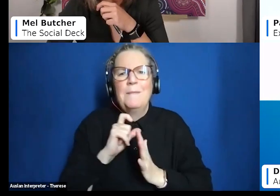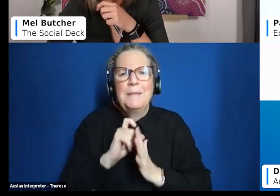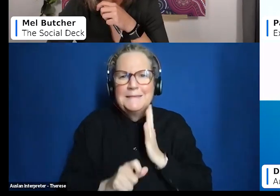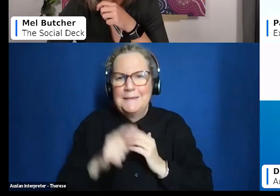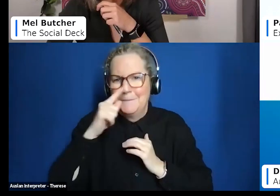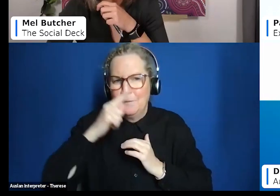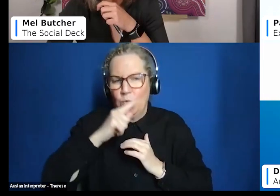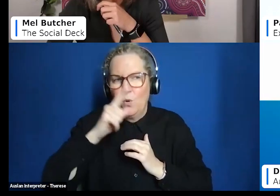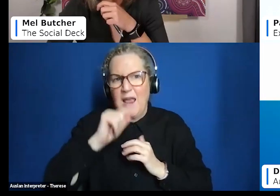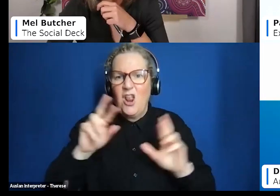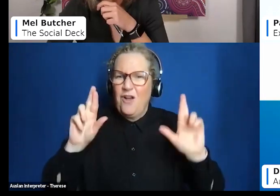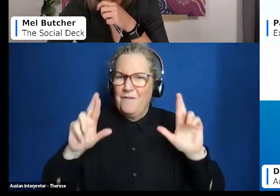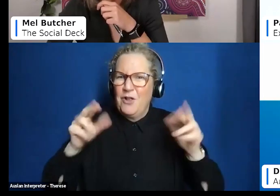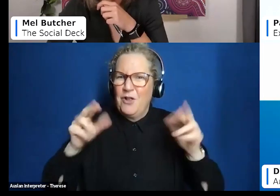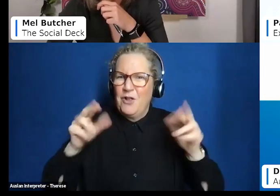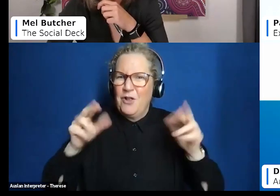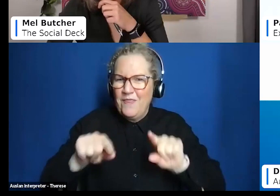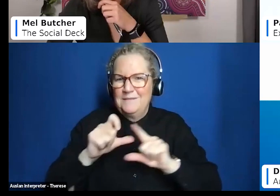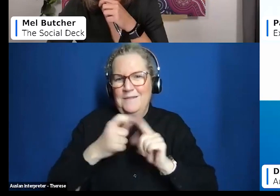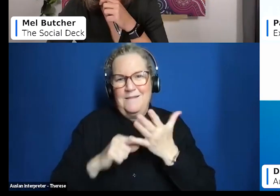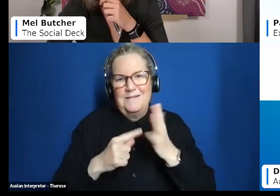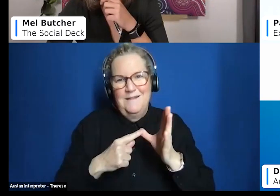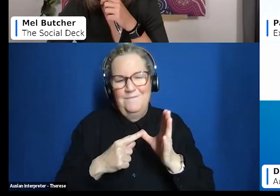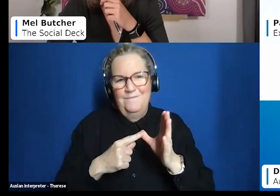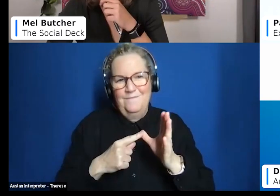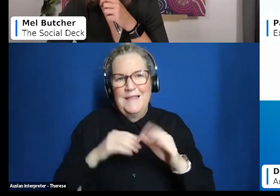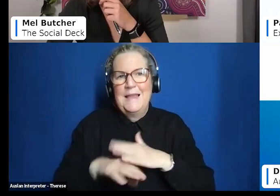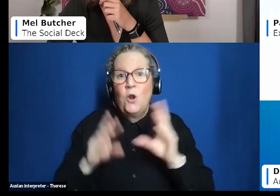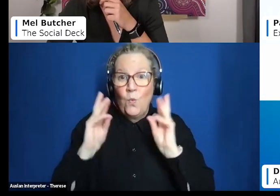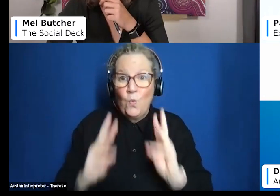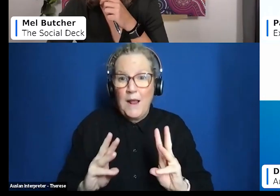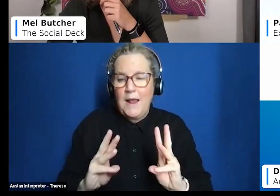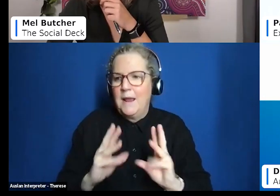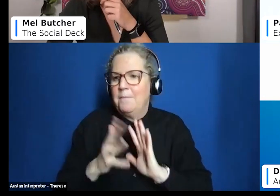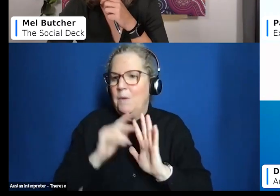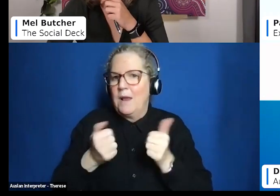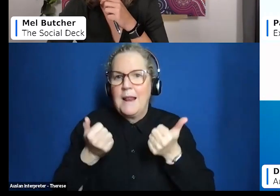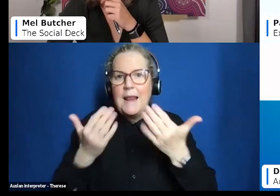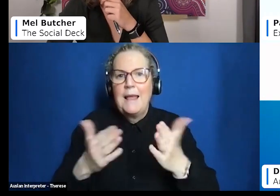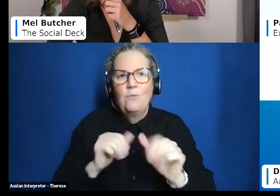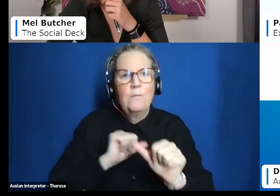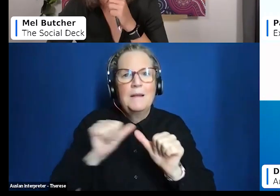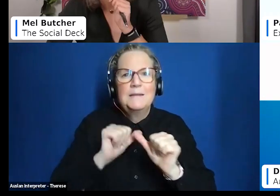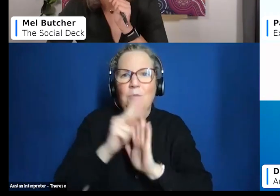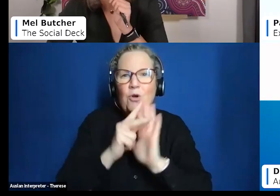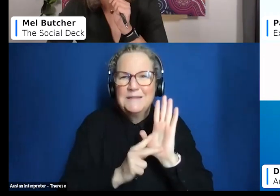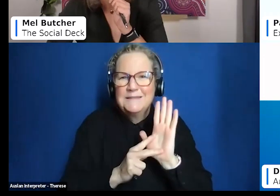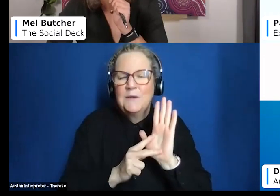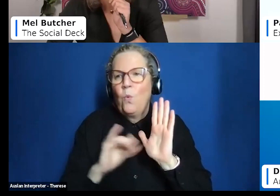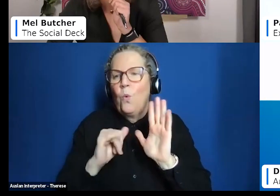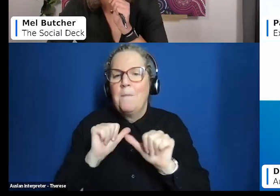can hopefully use that data and those outcomes in a way that enables better policy or better decisions to be made.